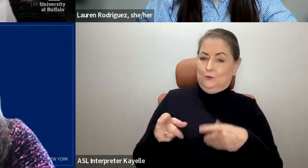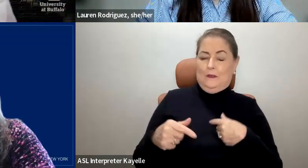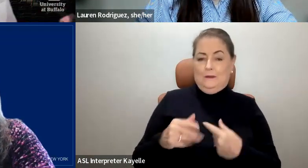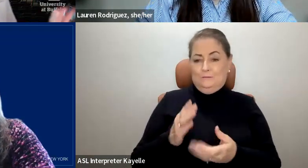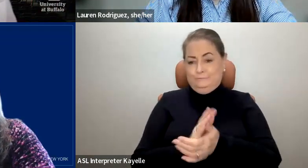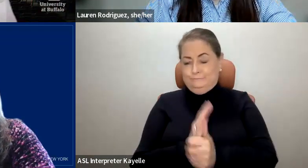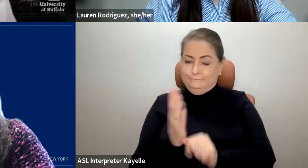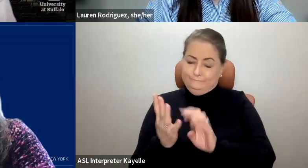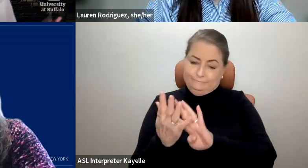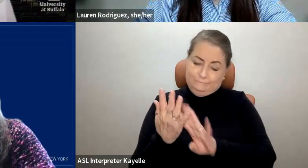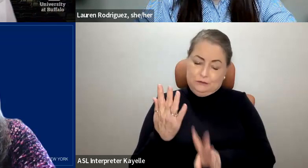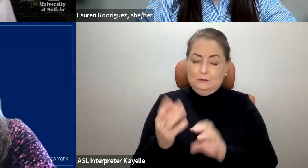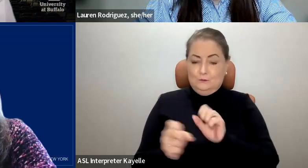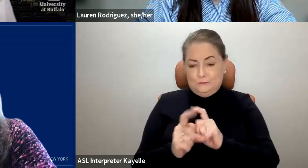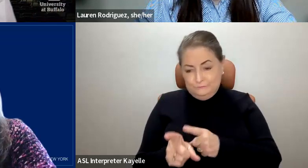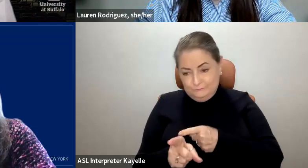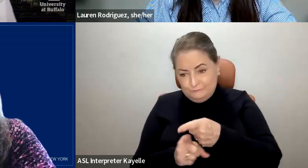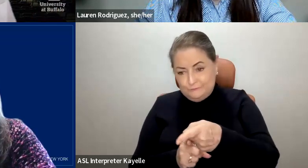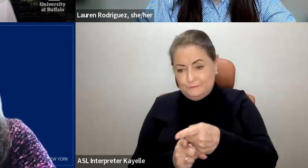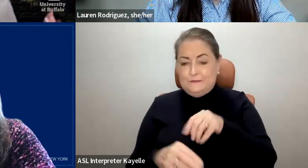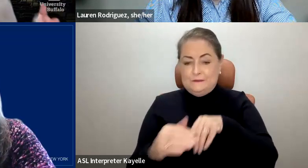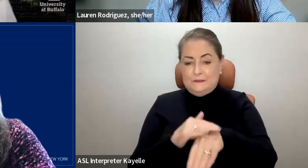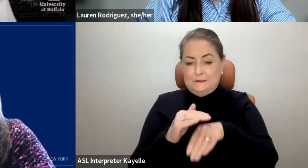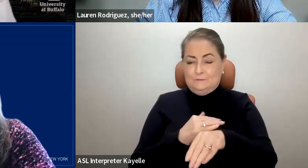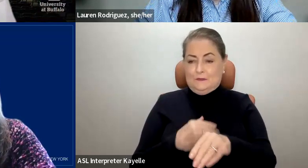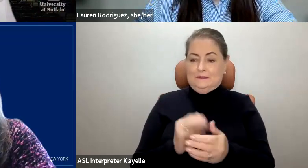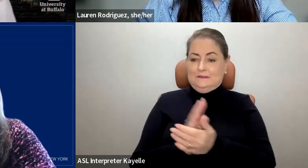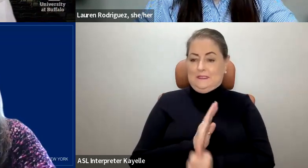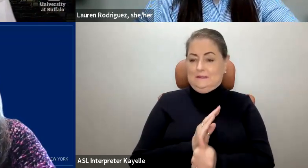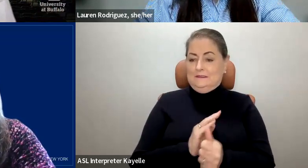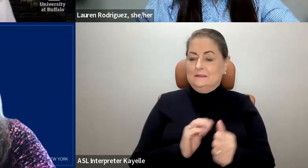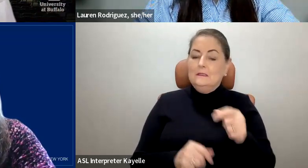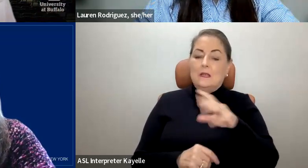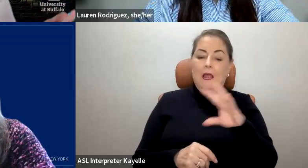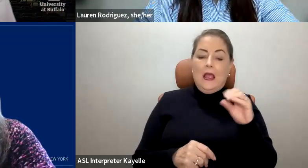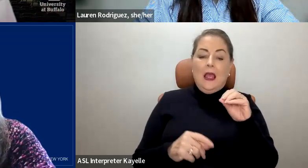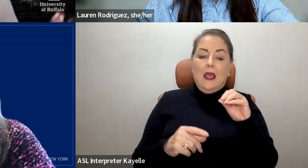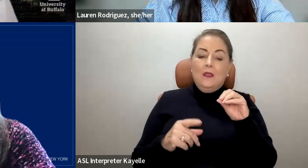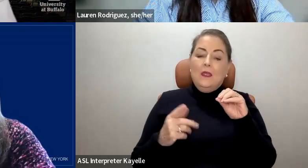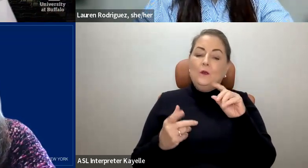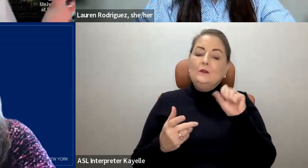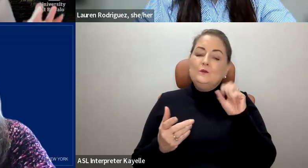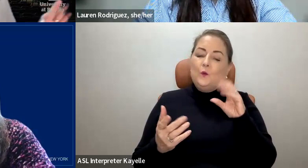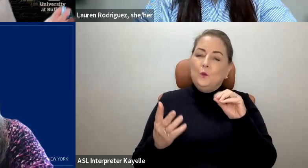and is working exclusively on the accessibility skill set. So this allows smaller campuses to kind of take advantage of the